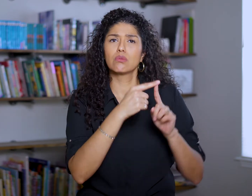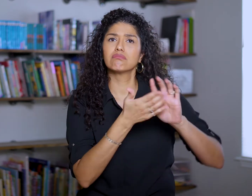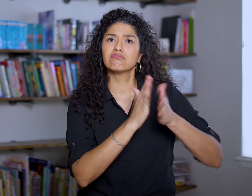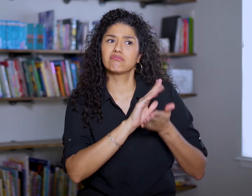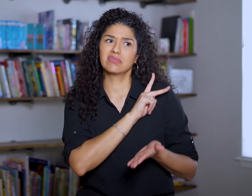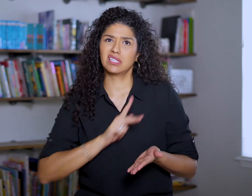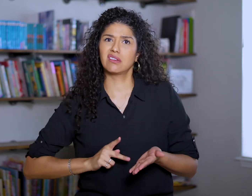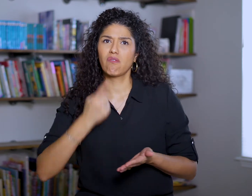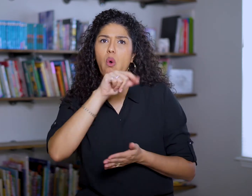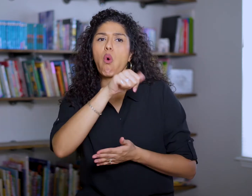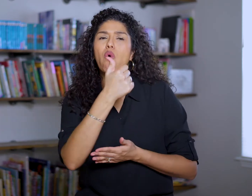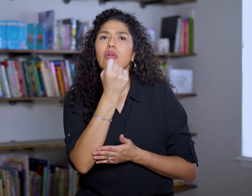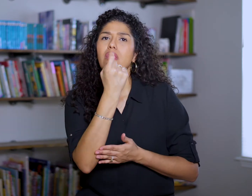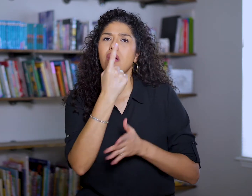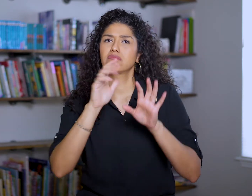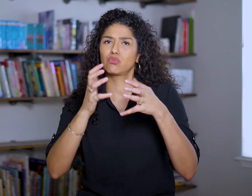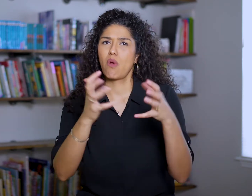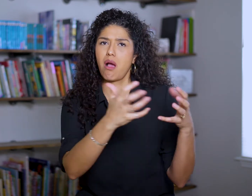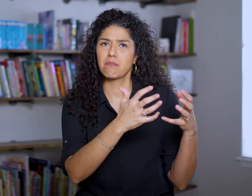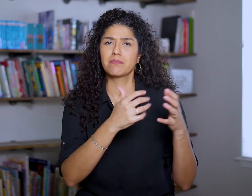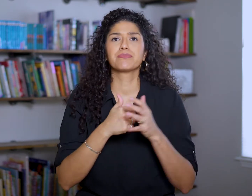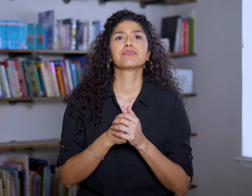as king over the other 11 tribes.